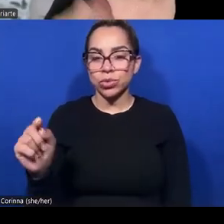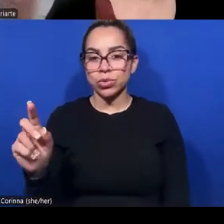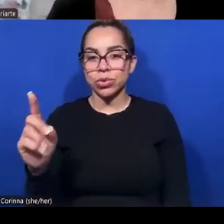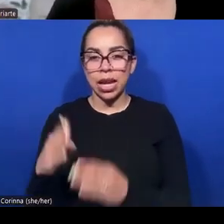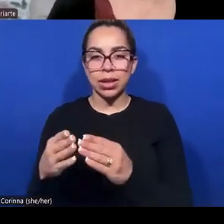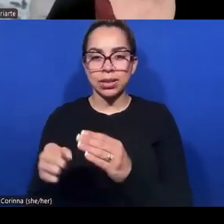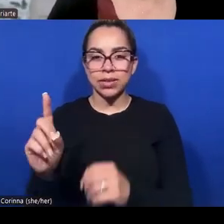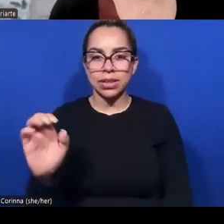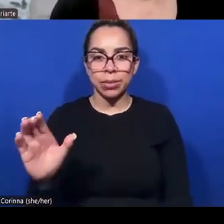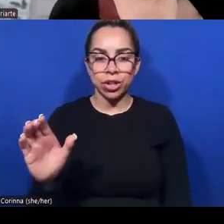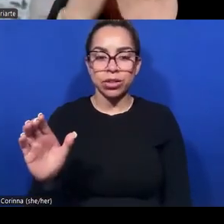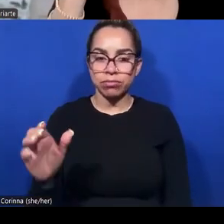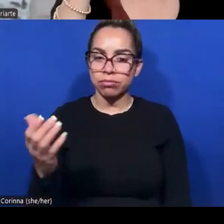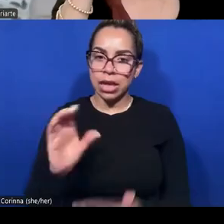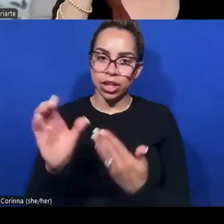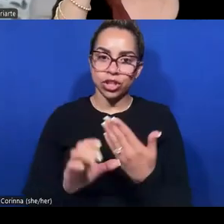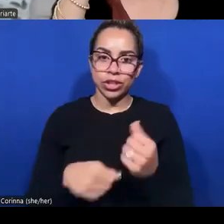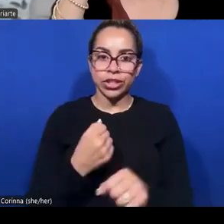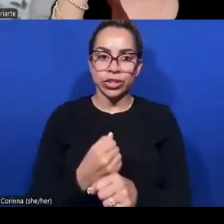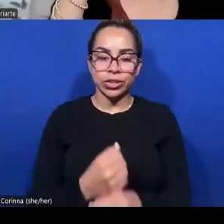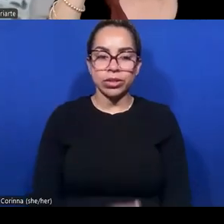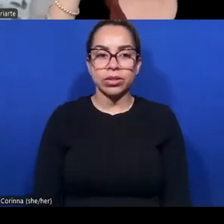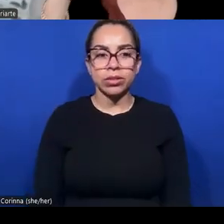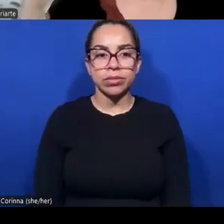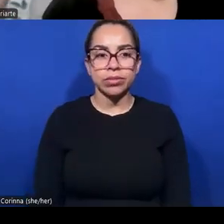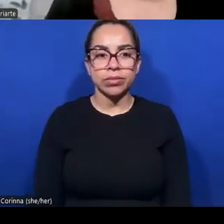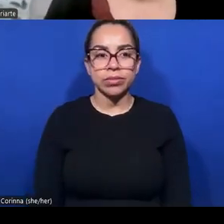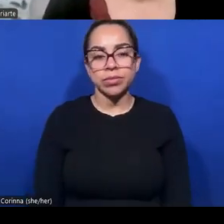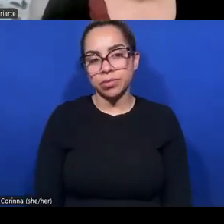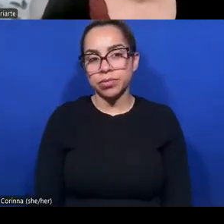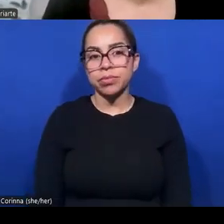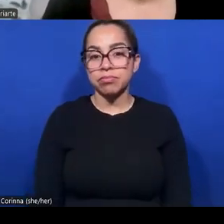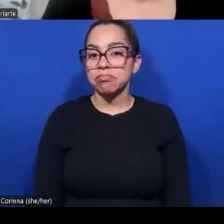That's a calendar year. So and that's it.